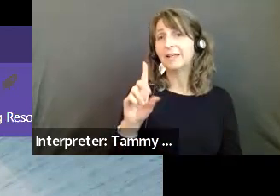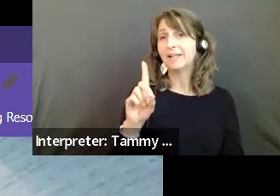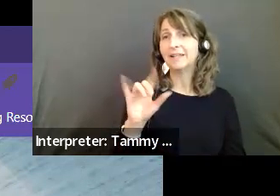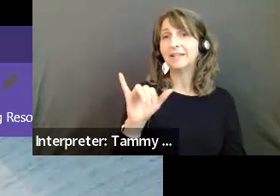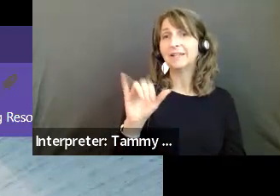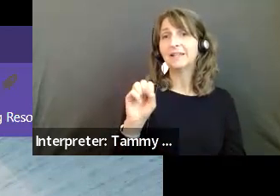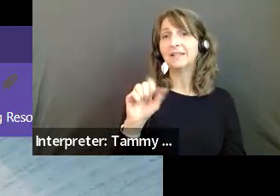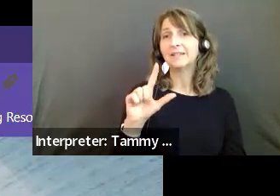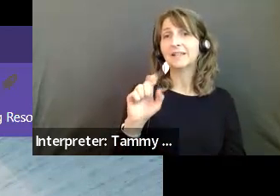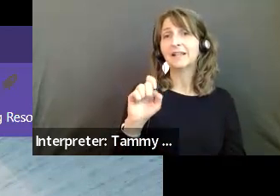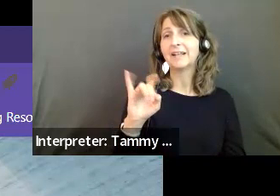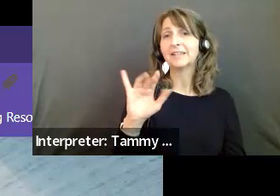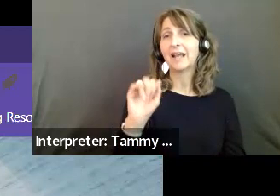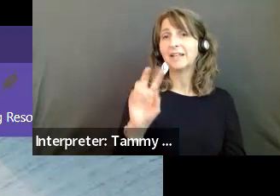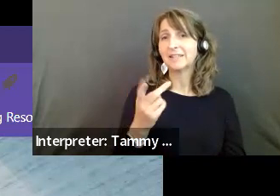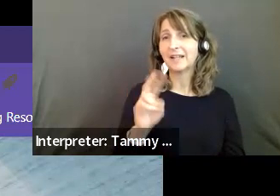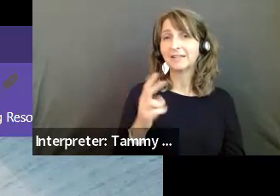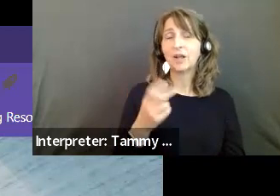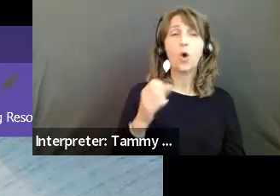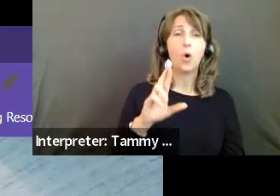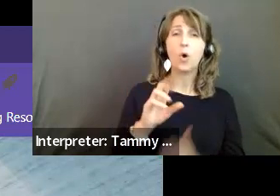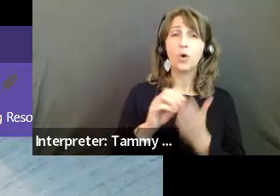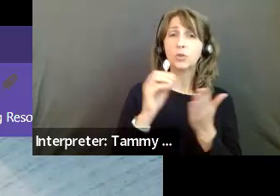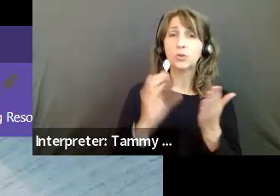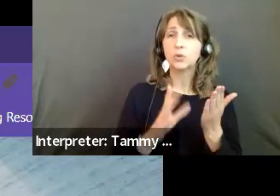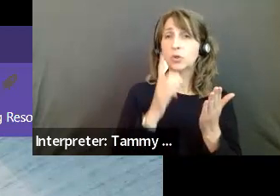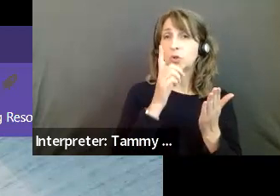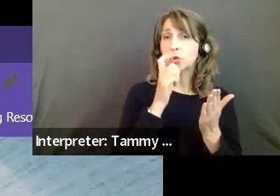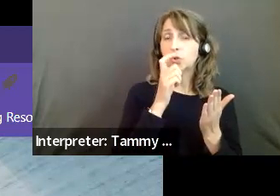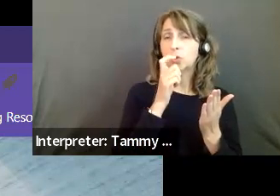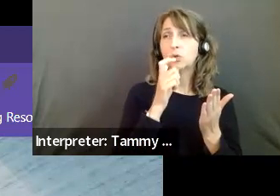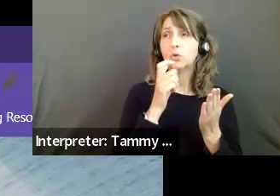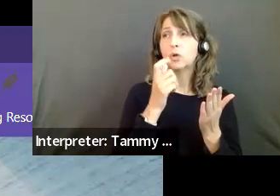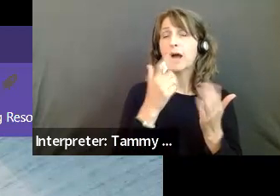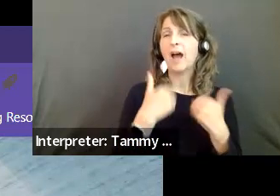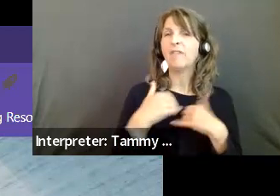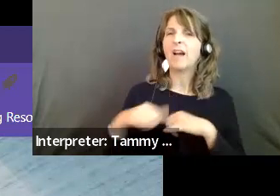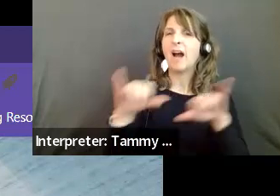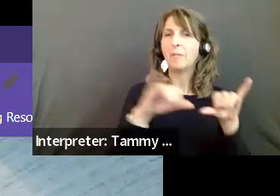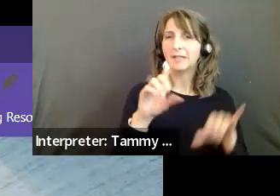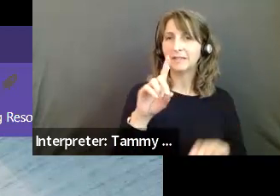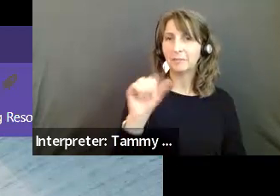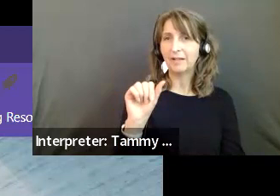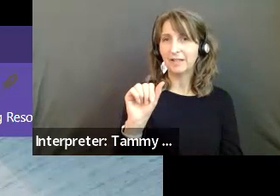These are students that have a disability that's a larger part of the population. And then low incidents disability.